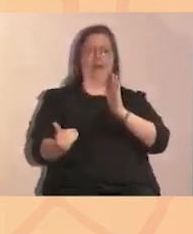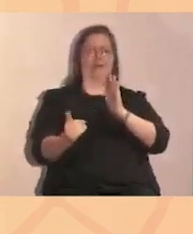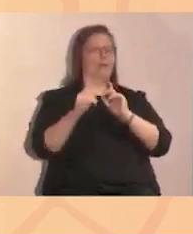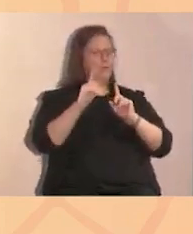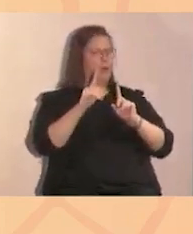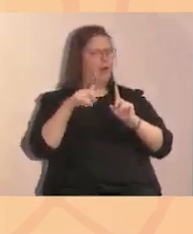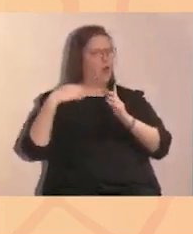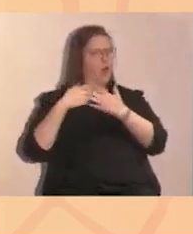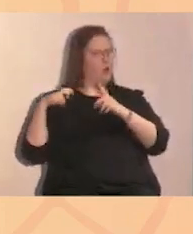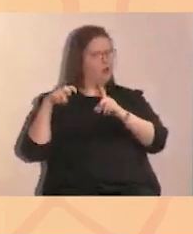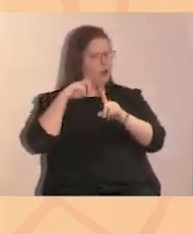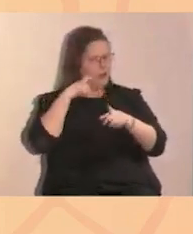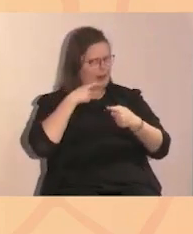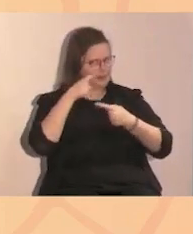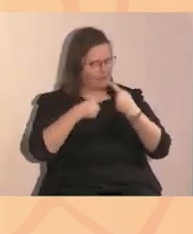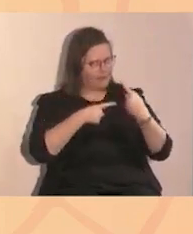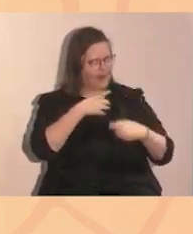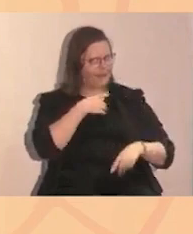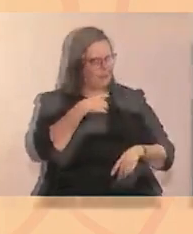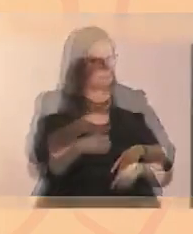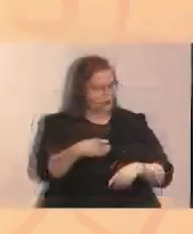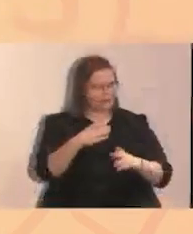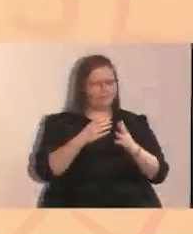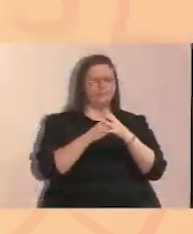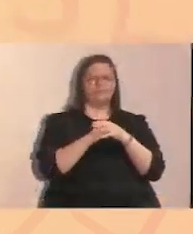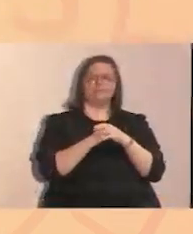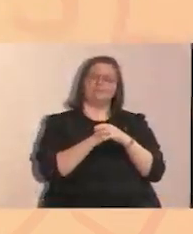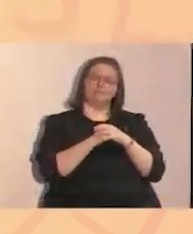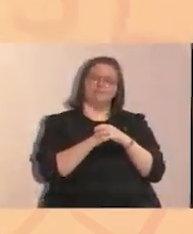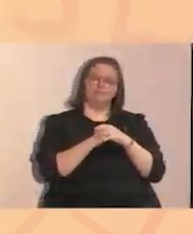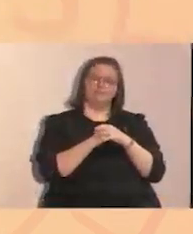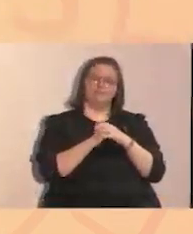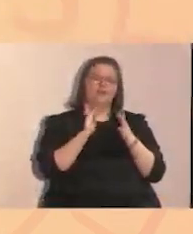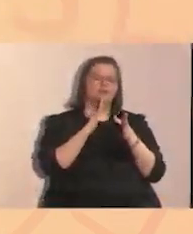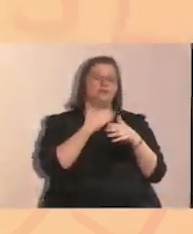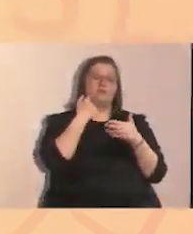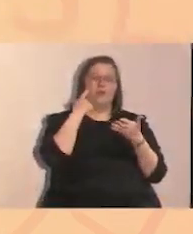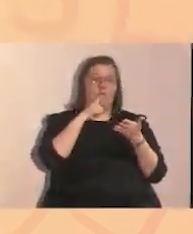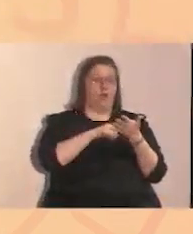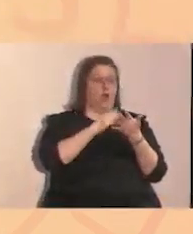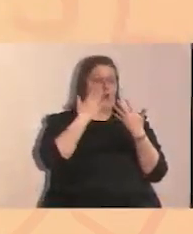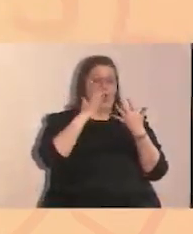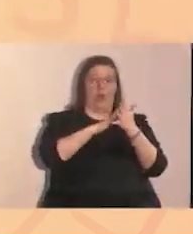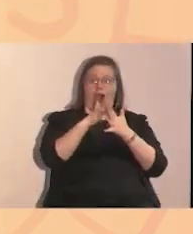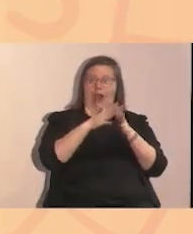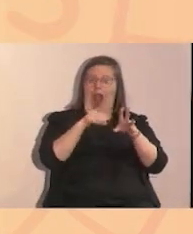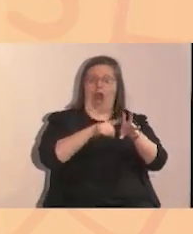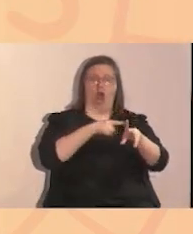journey through the space-time continuum. Firstly, here are my acknowledgements, I don't know how long this presentation will really take,